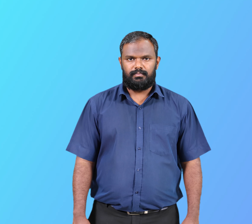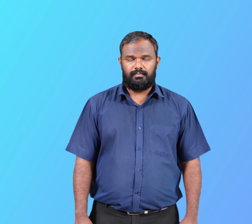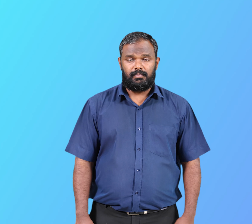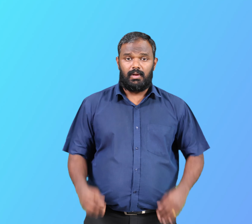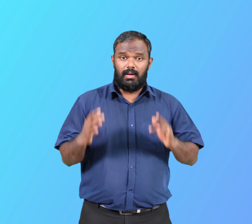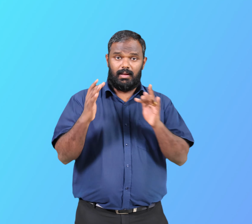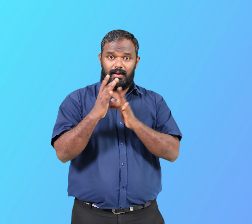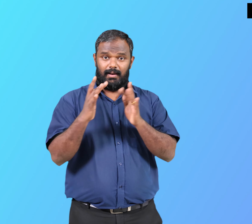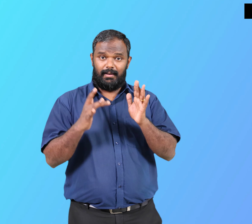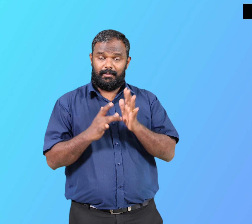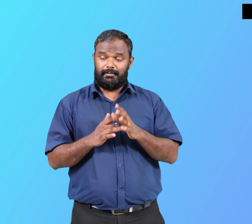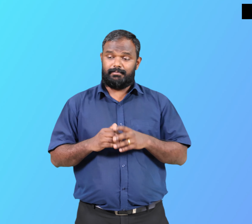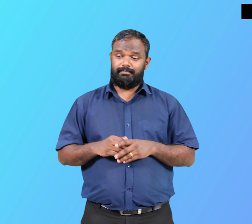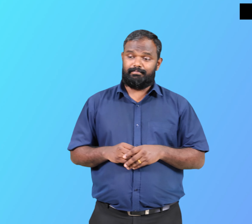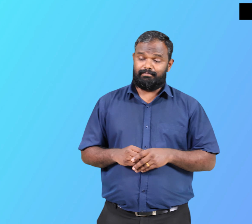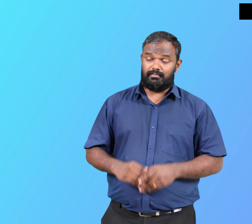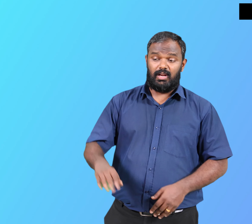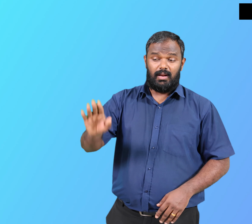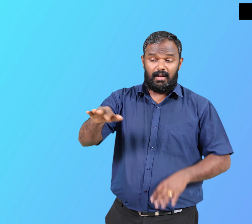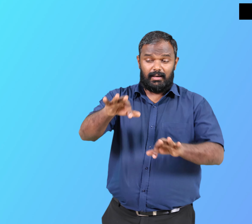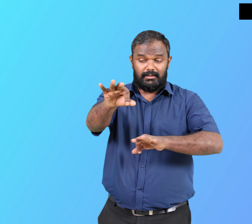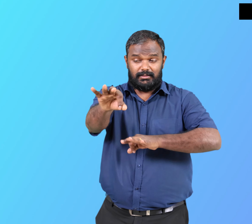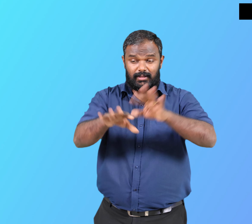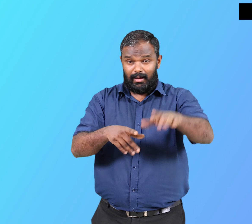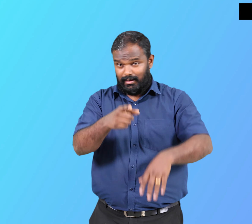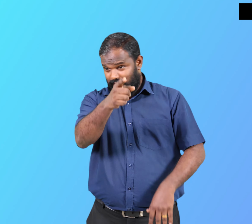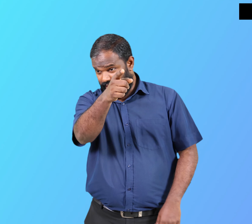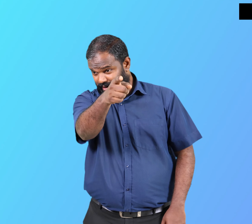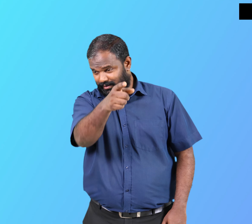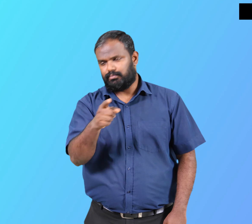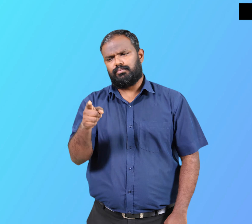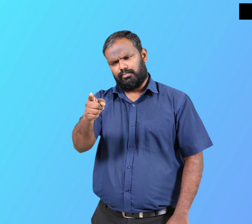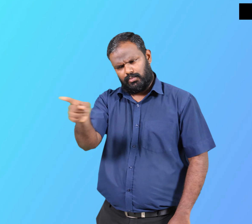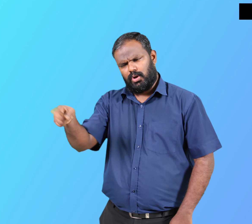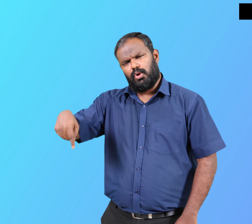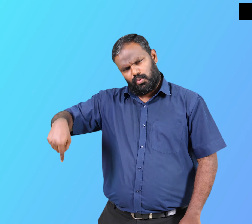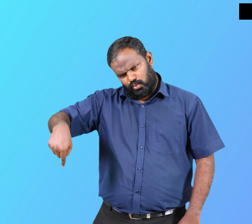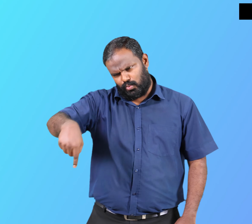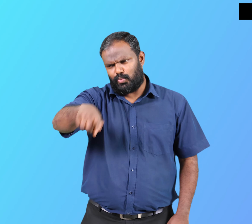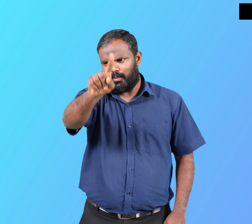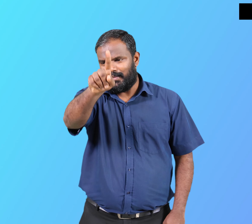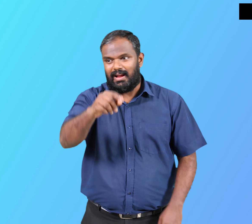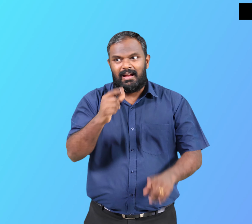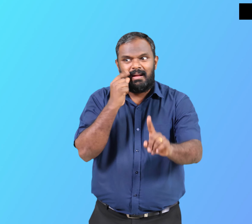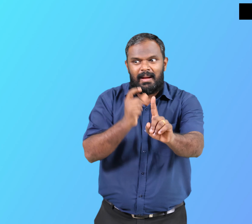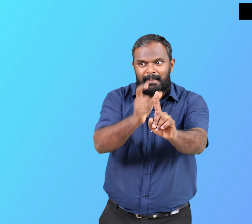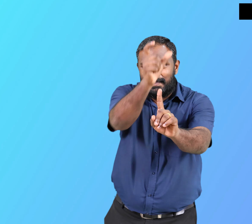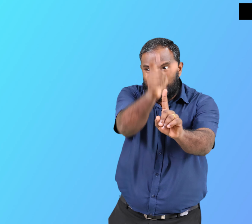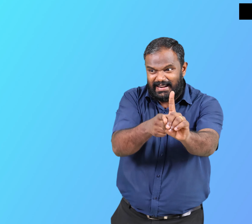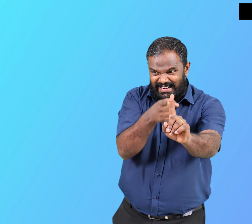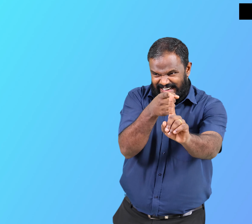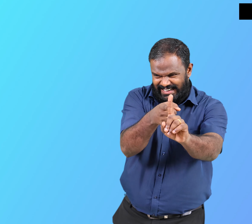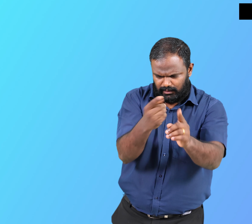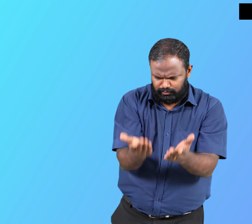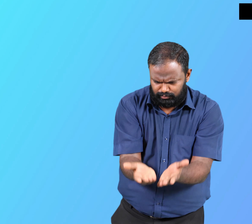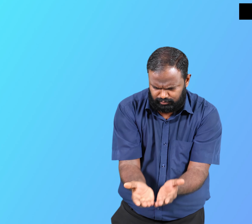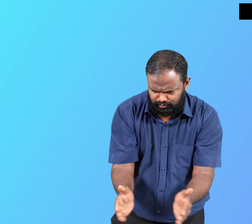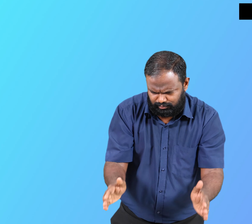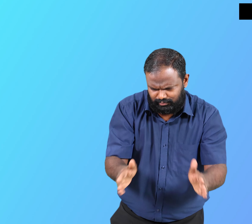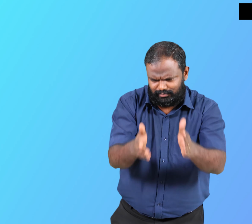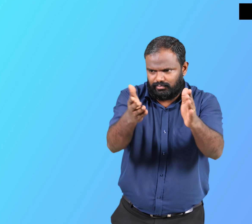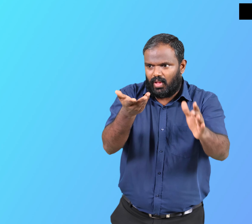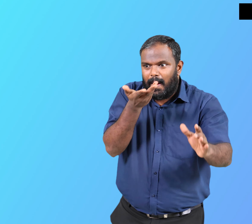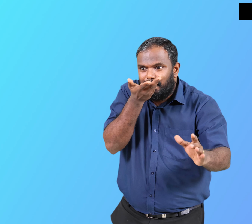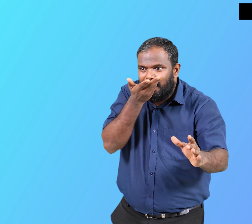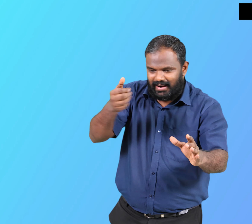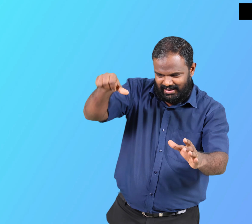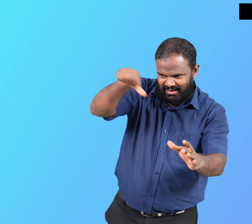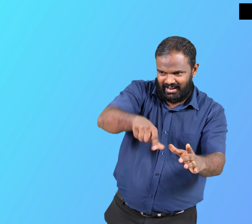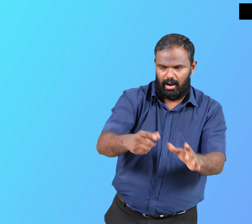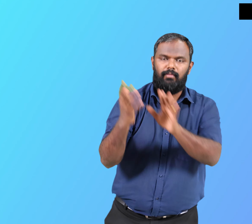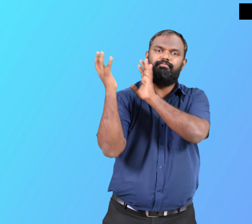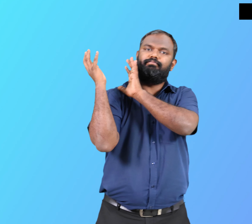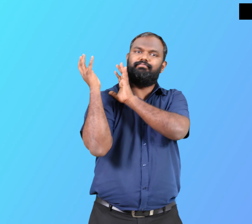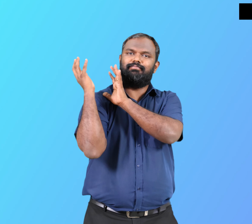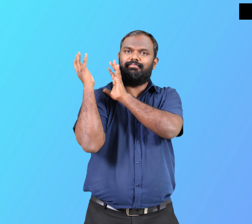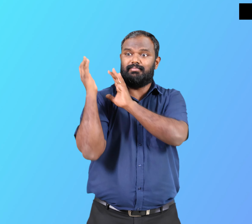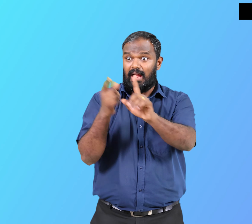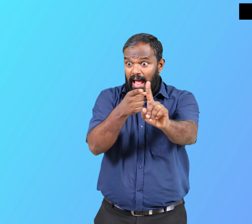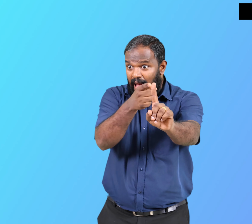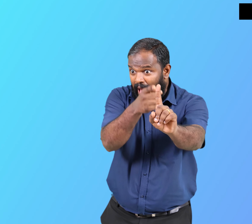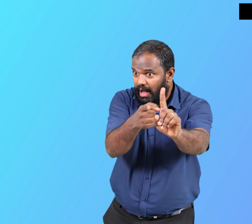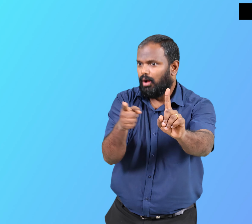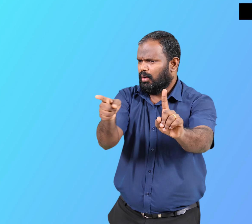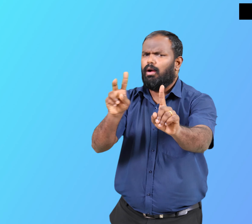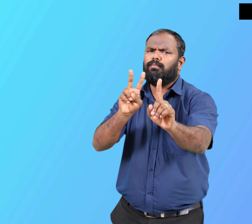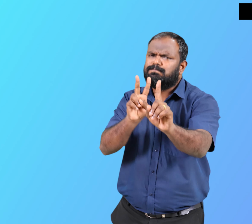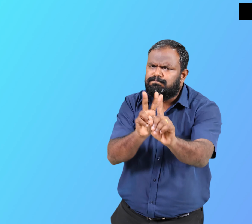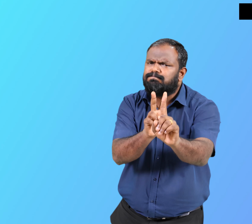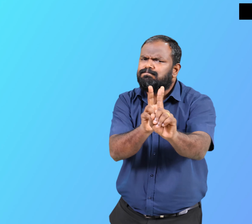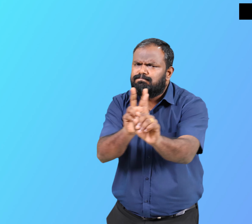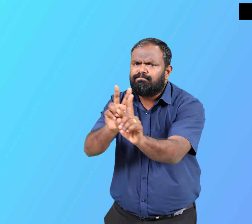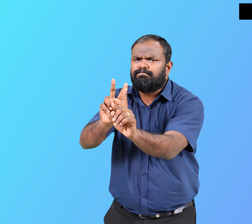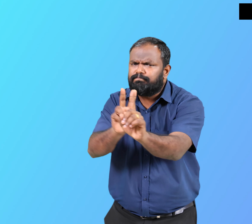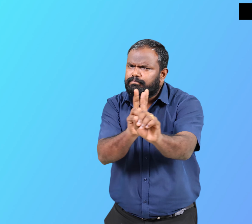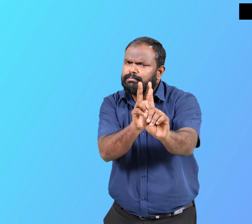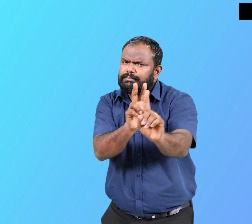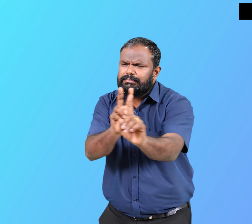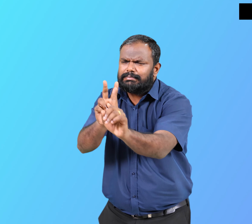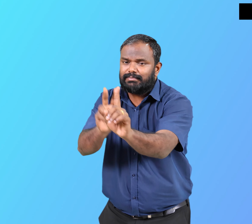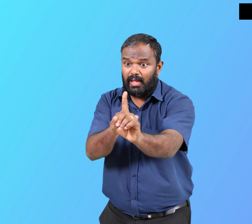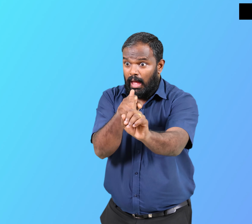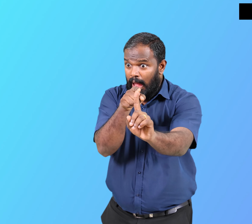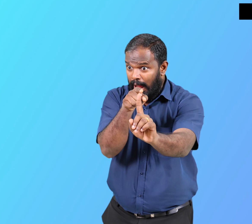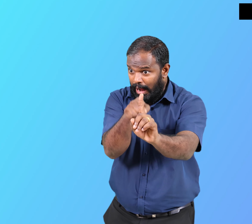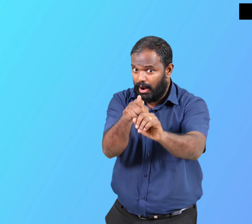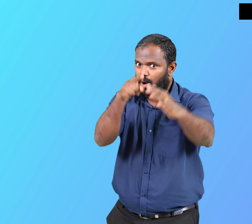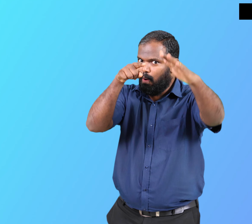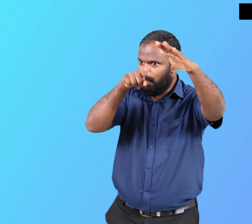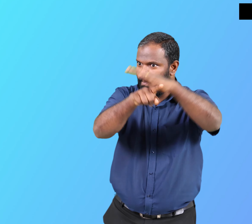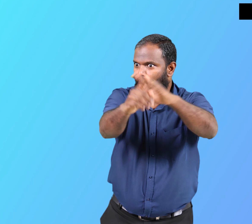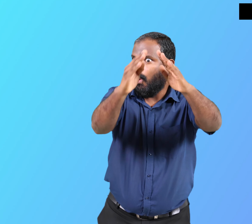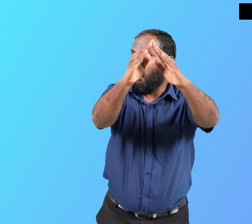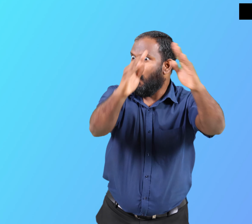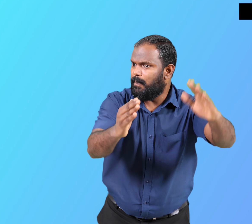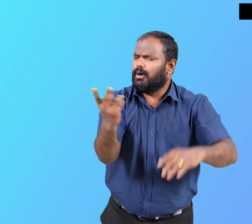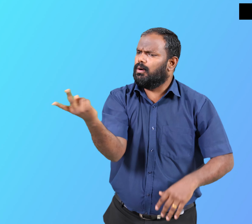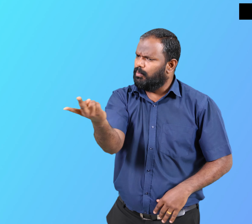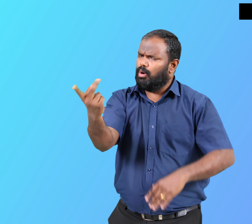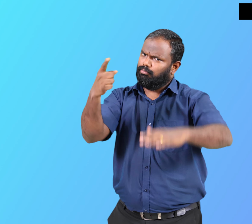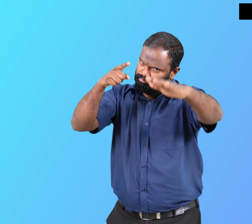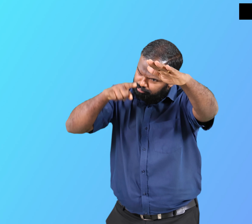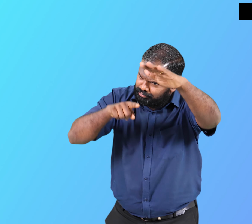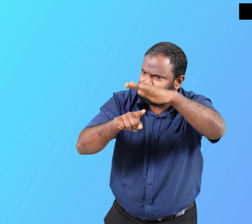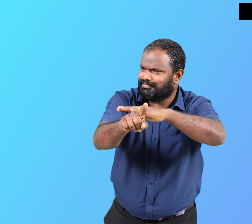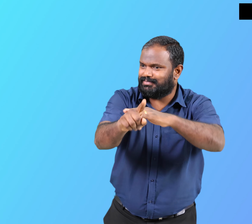“When you go into the city, you will see a man carrying a jar of water. Follow him. He will go into a house.